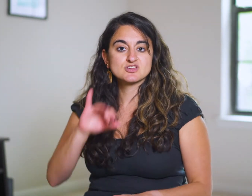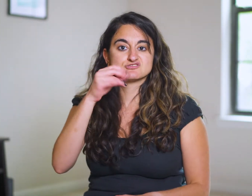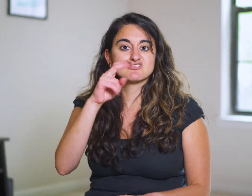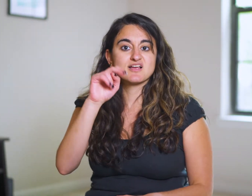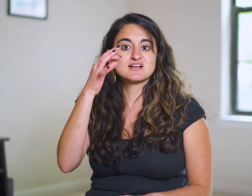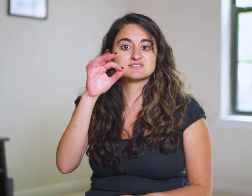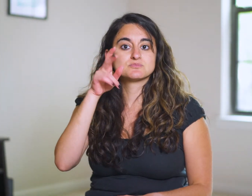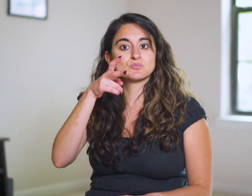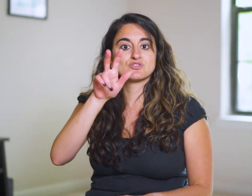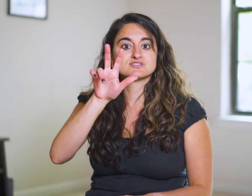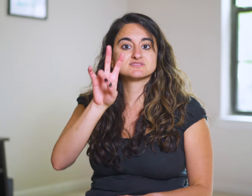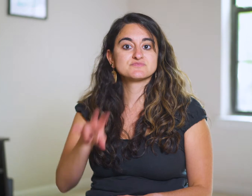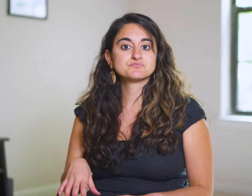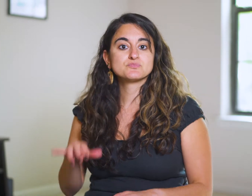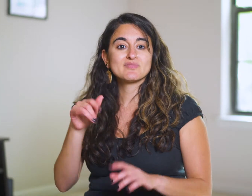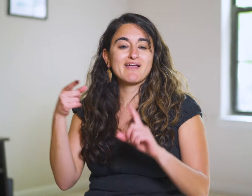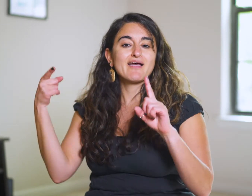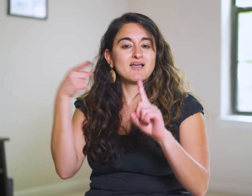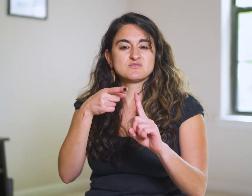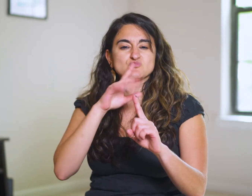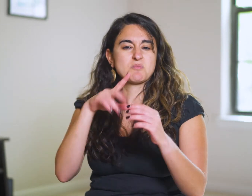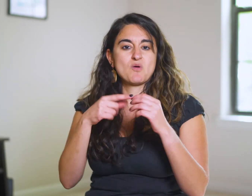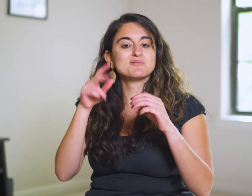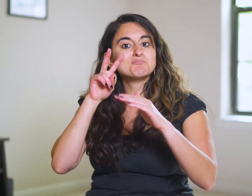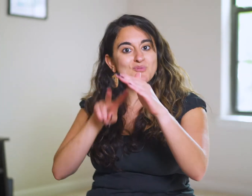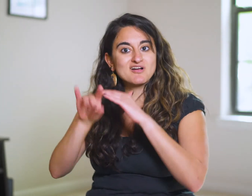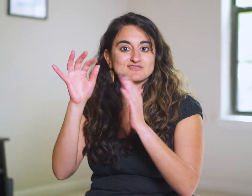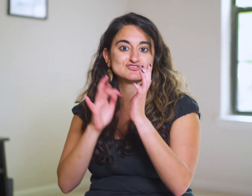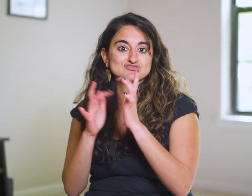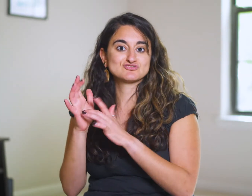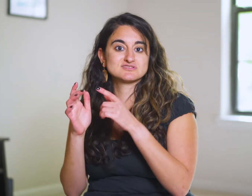John 19:37 points to this verse as a prophecy of Jesus—